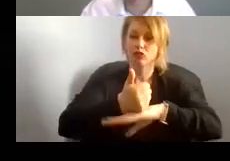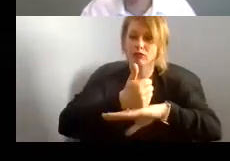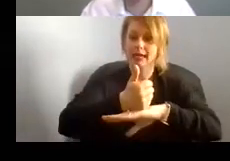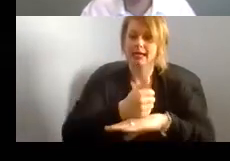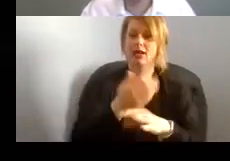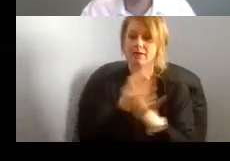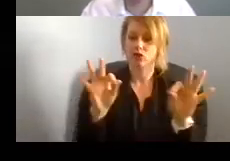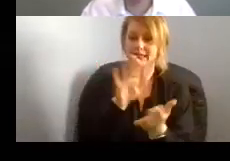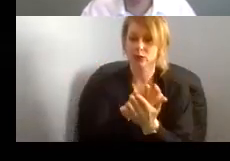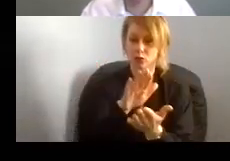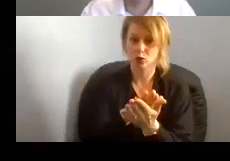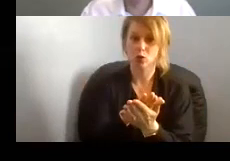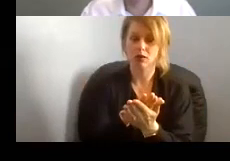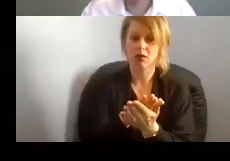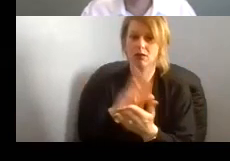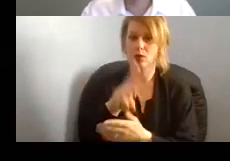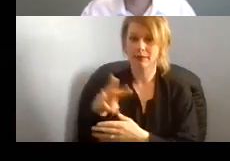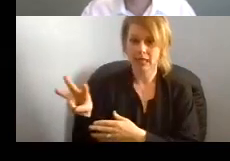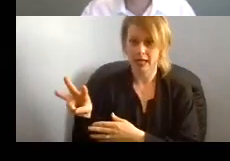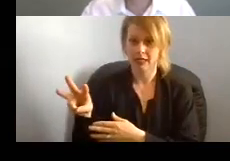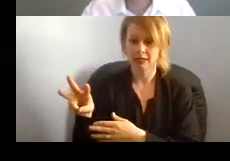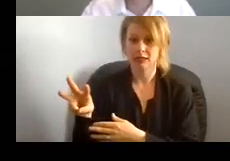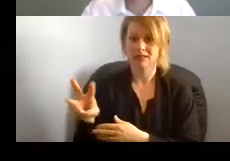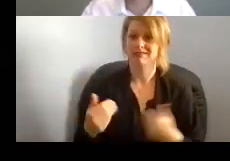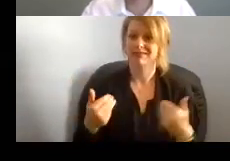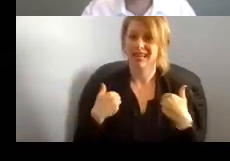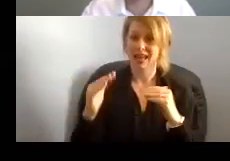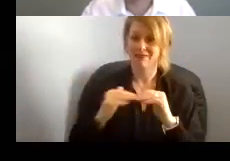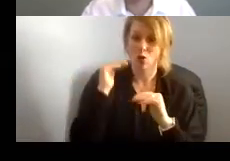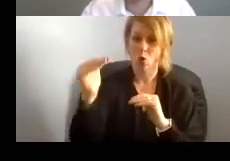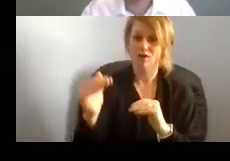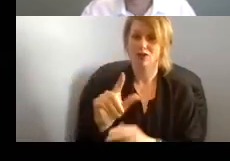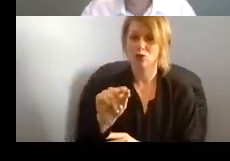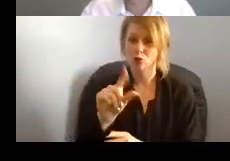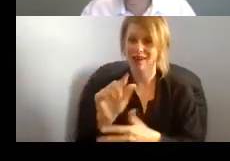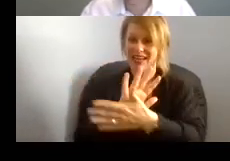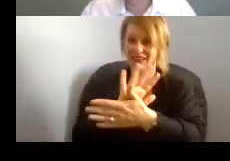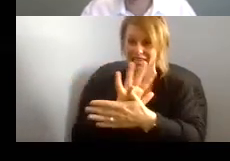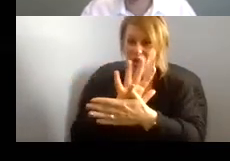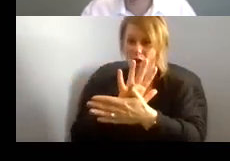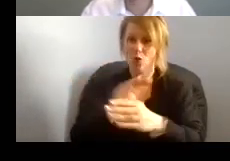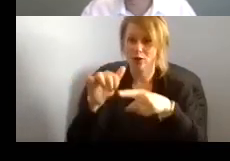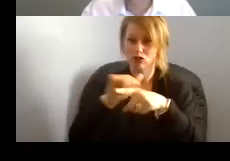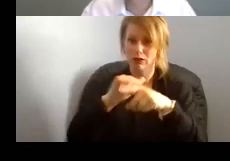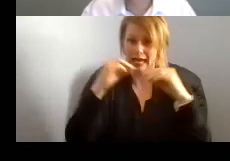GrievingStudents.org, that houses over 20 video-based training modules, most of which are only 10 to 15 minutes in length